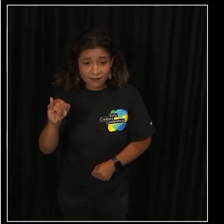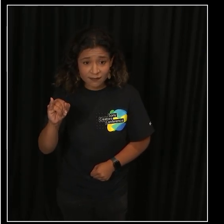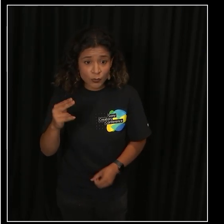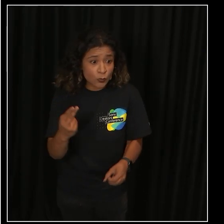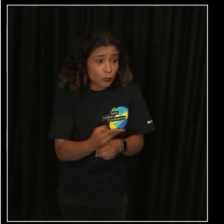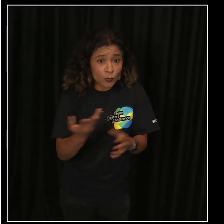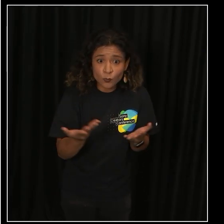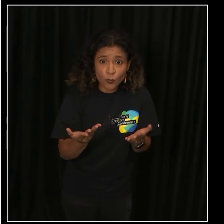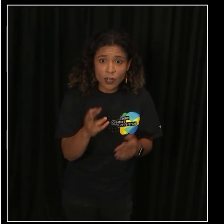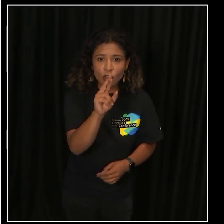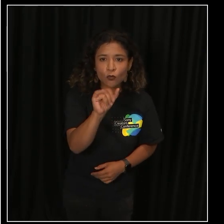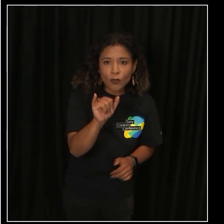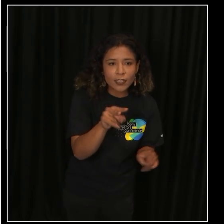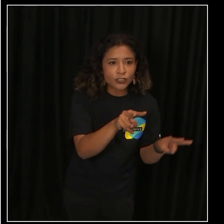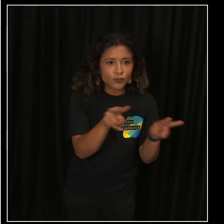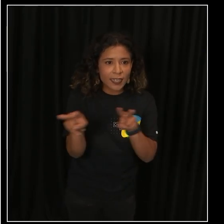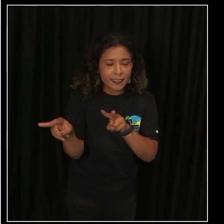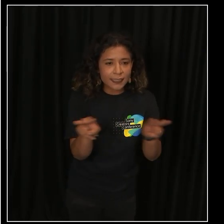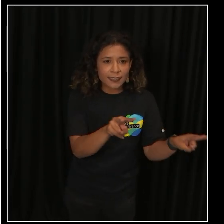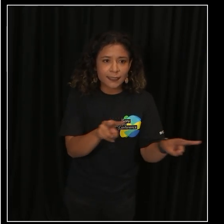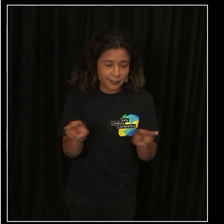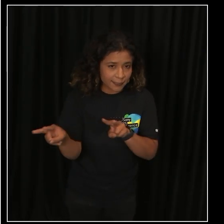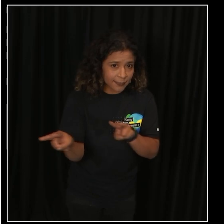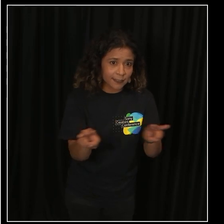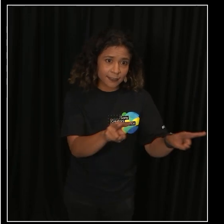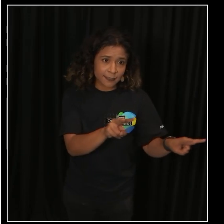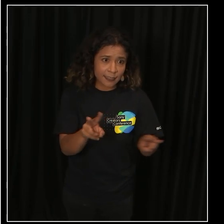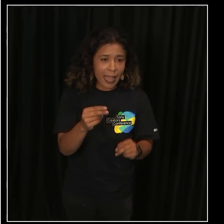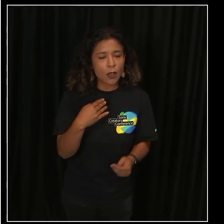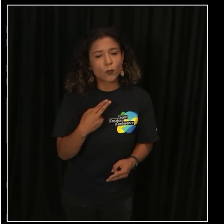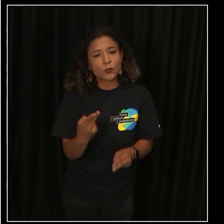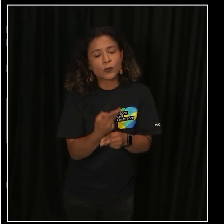and the many filters and heuristics are used to handle the problem.